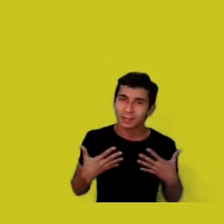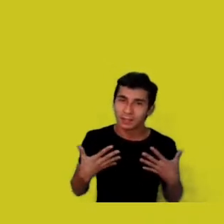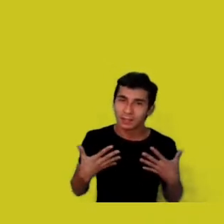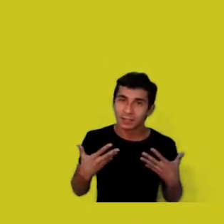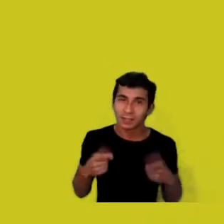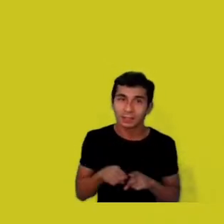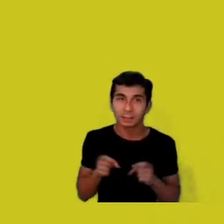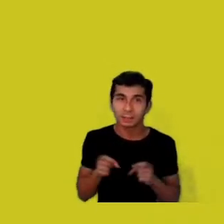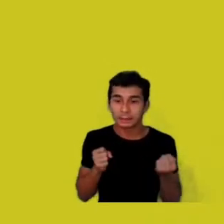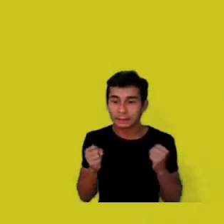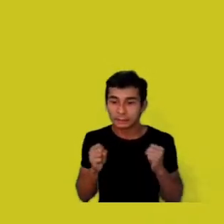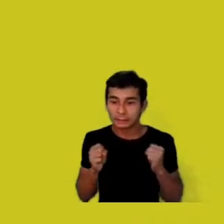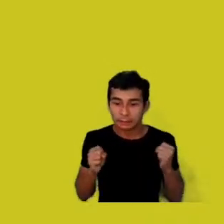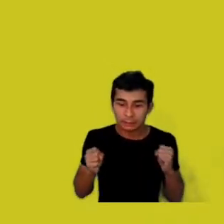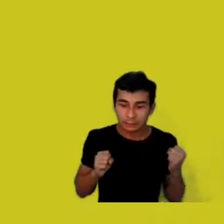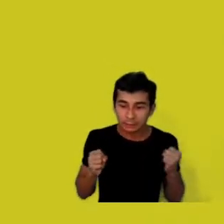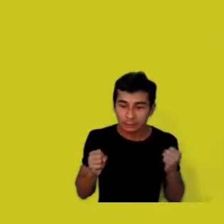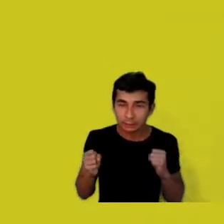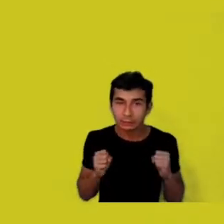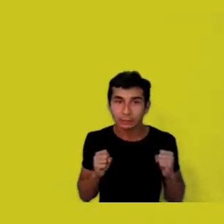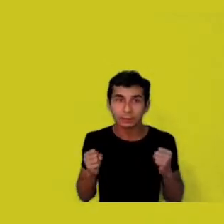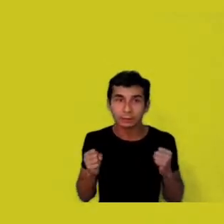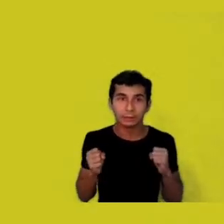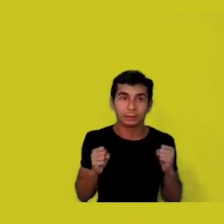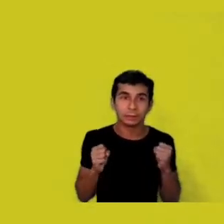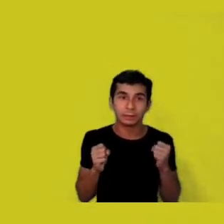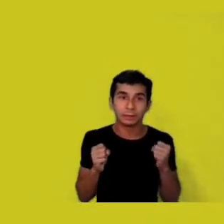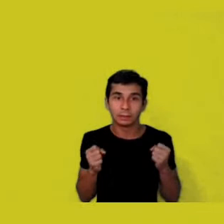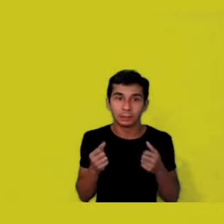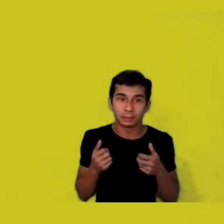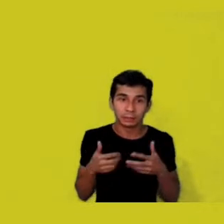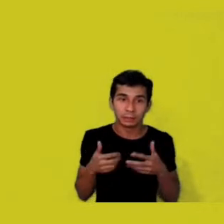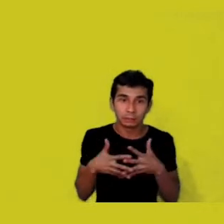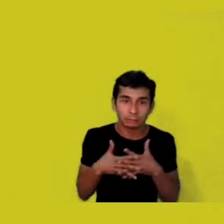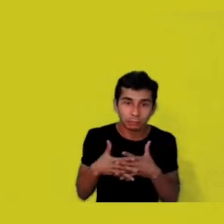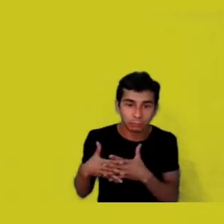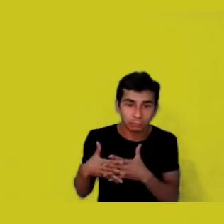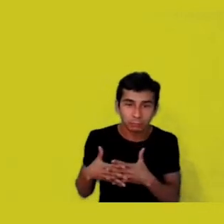some trepidation, a good kind of trepidation,